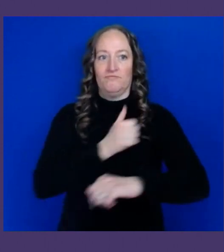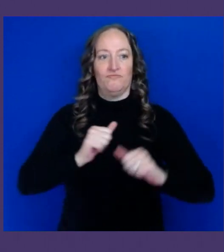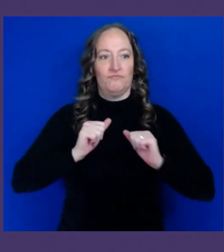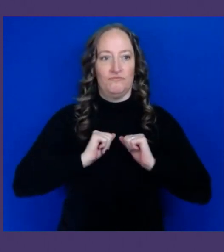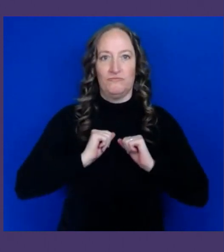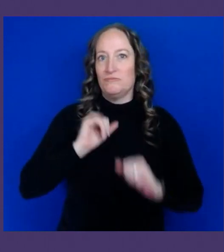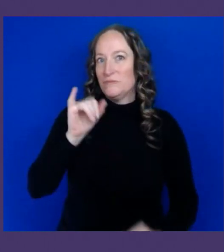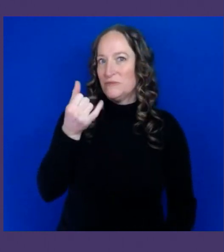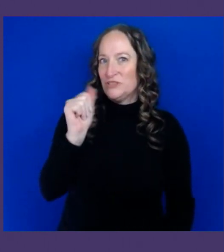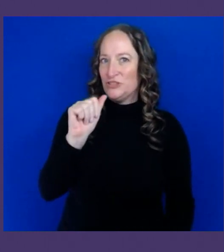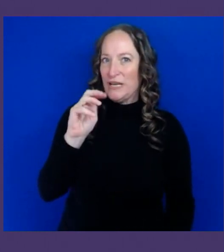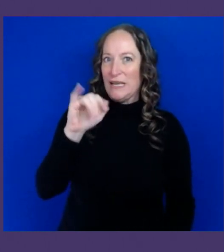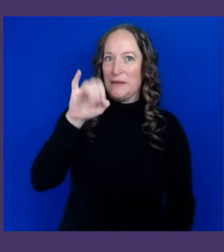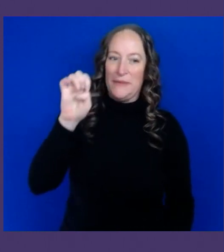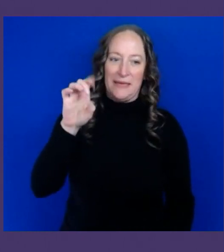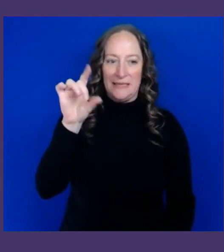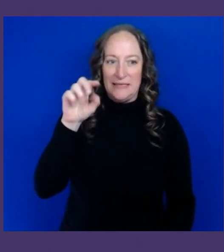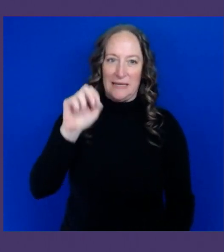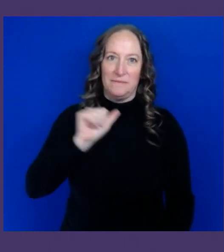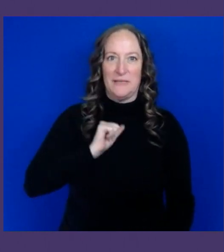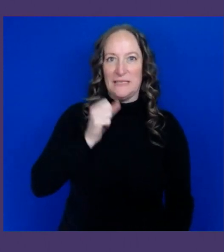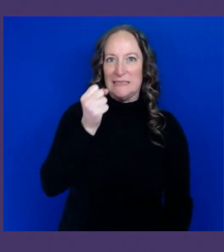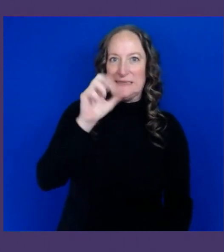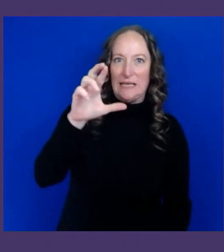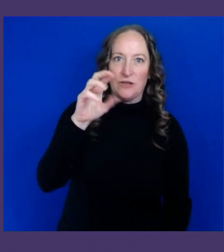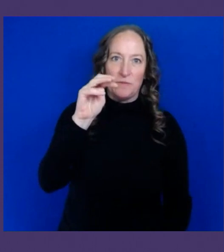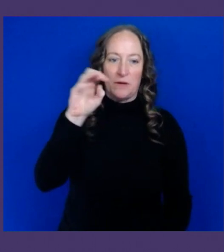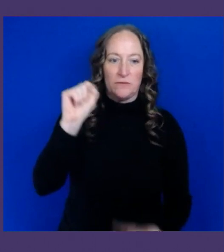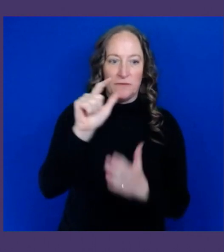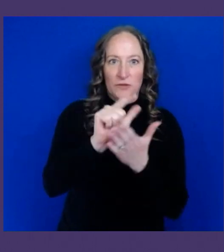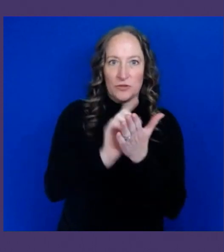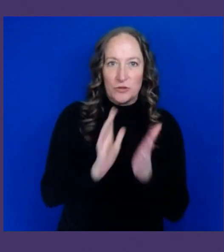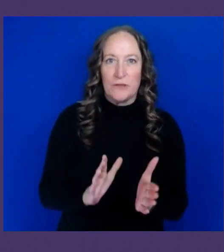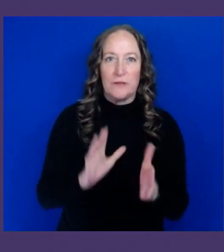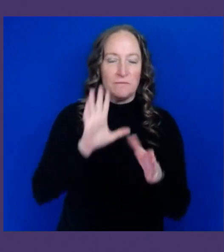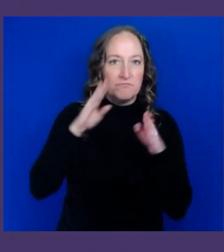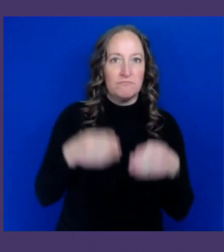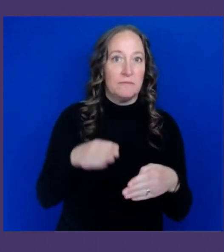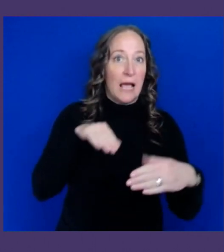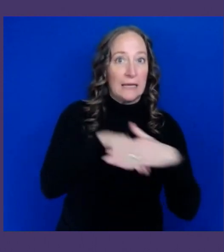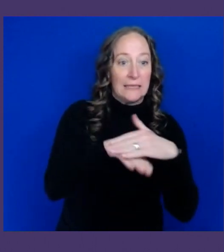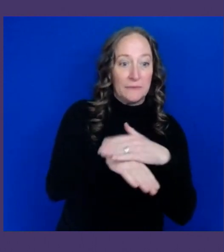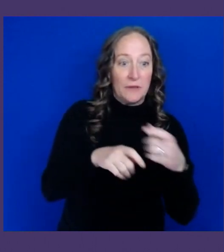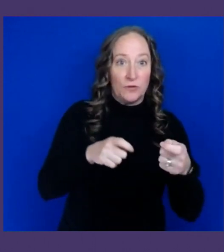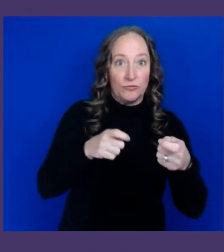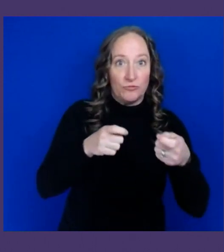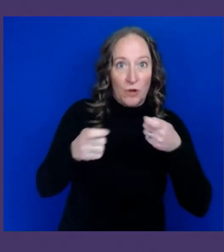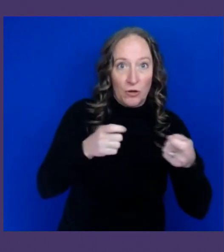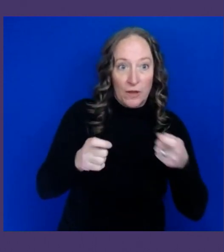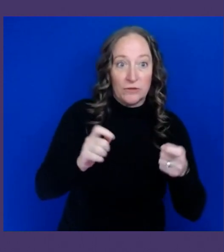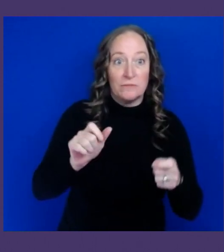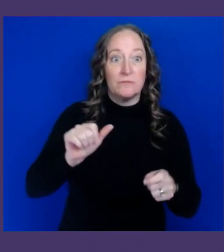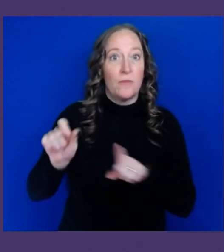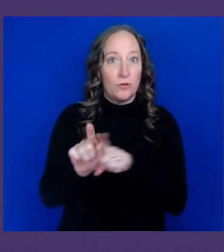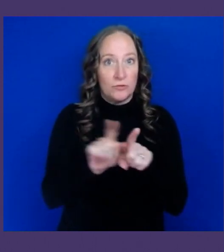Microsoft working on accessibility regulation. I'm also blind, meaning that not only do I support our teams in creating